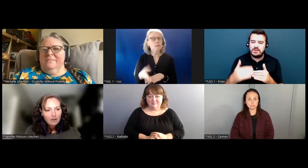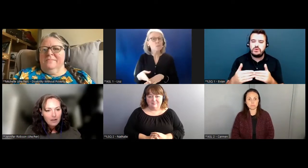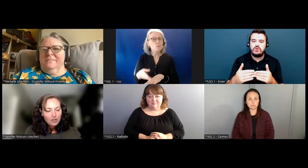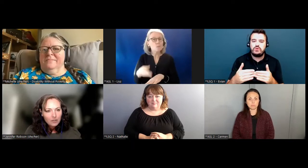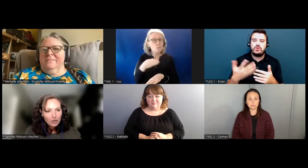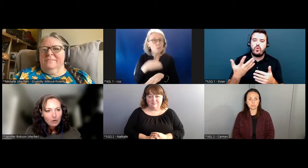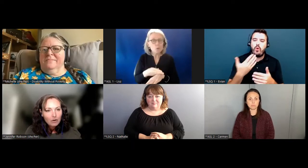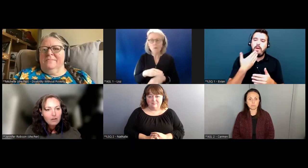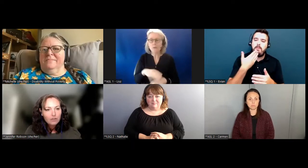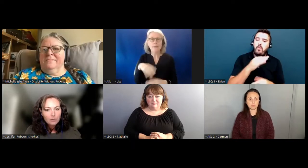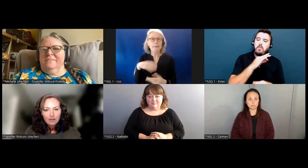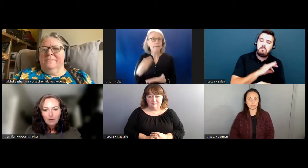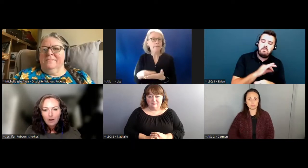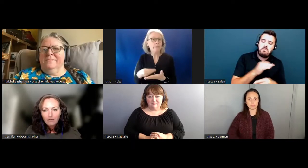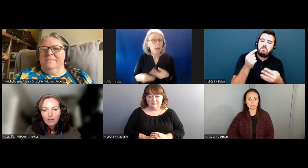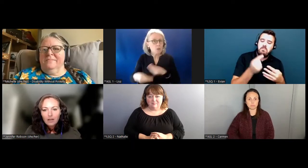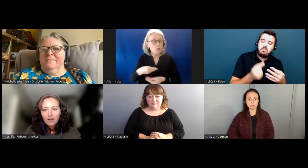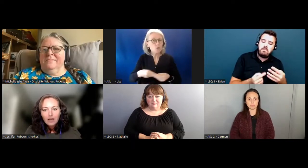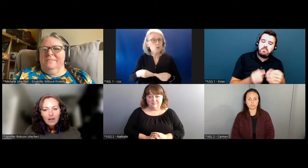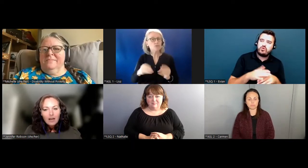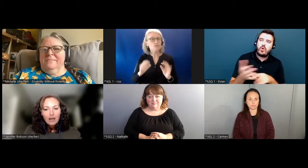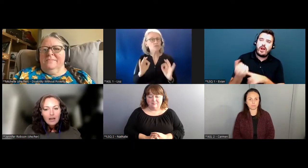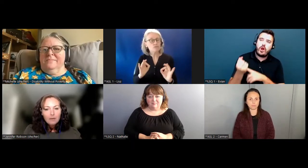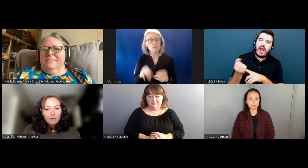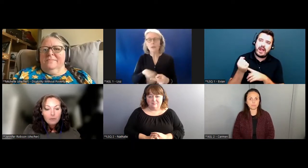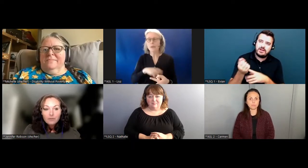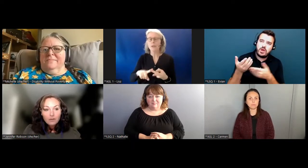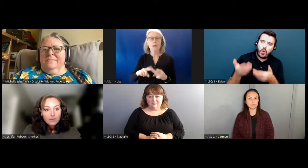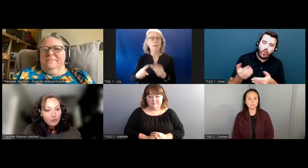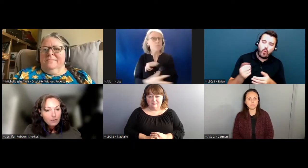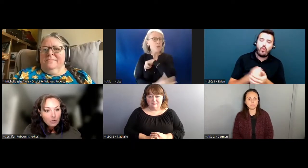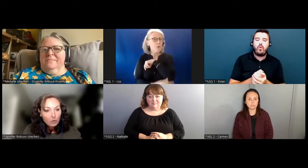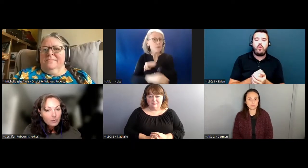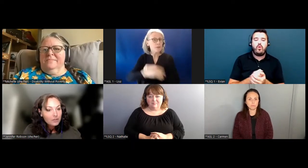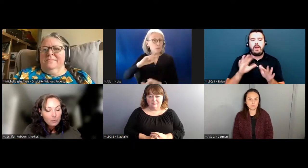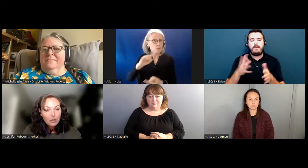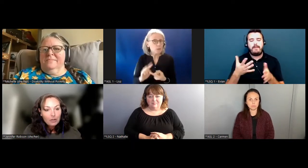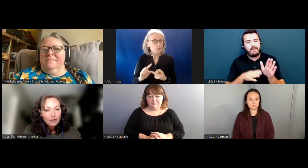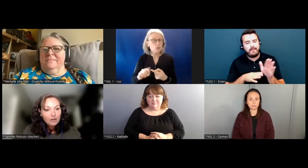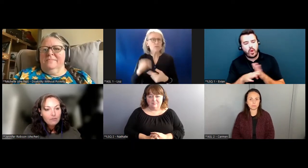FINANCIAL SECURITY AND REDUCING POVERTY. THAT WAS ALSO -- THAT GOAL WAS SUPER CLEAR IF YOU